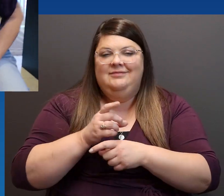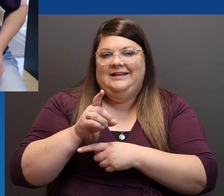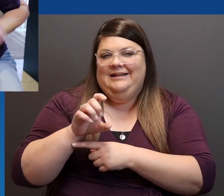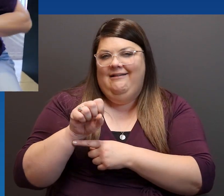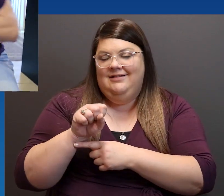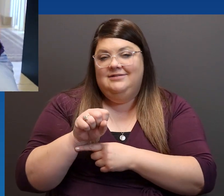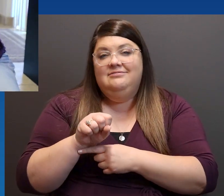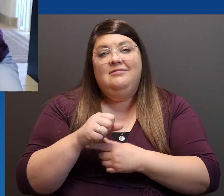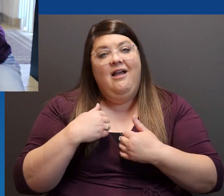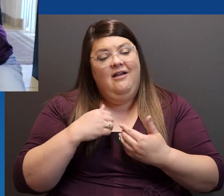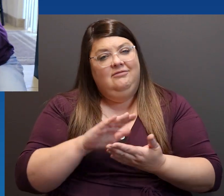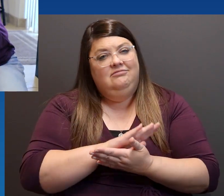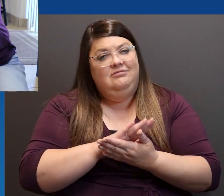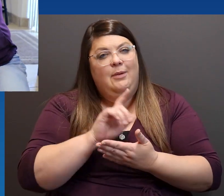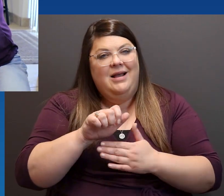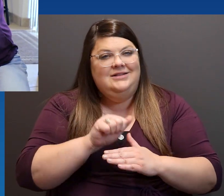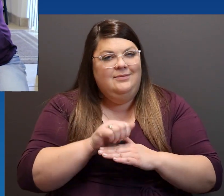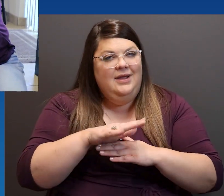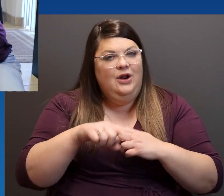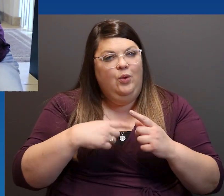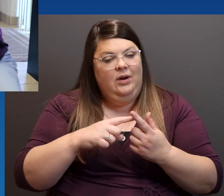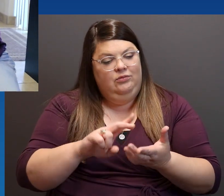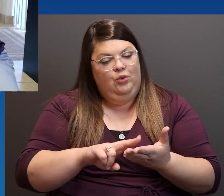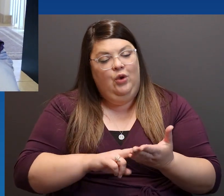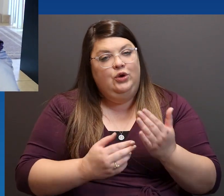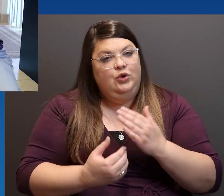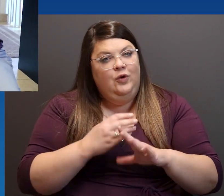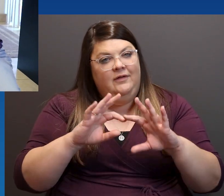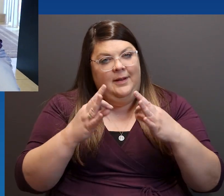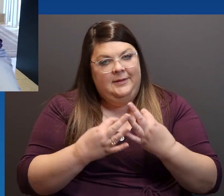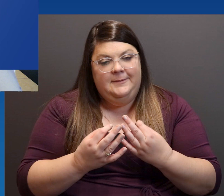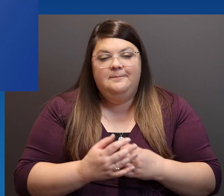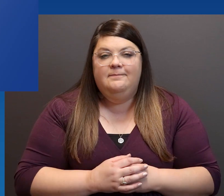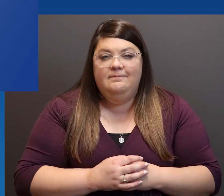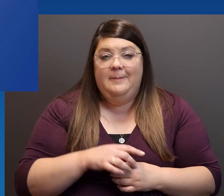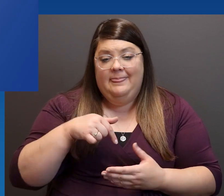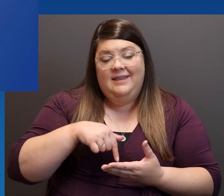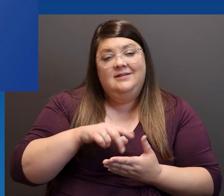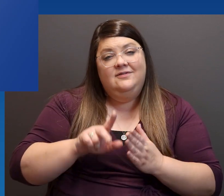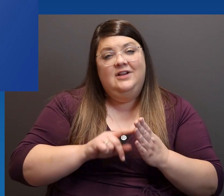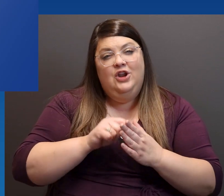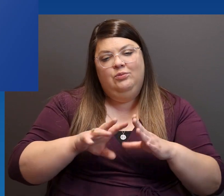there are documents you must submit when enrolling a new family. This video will provide some tips